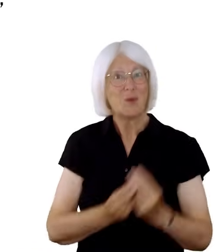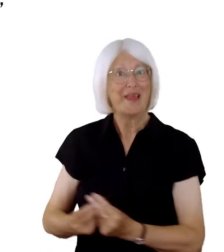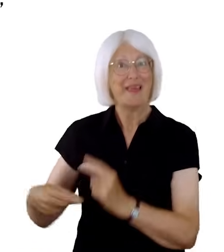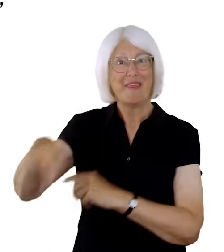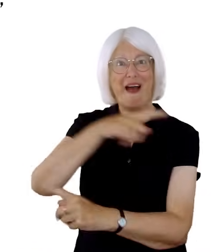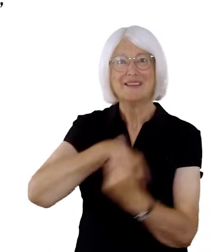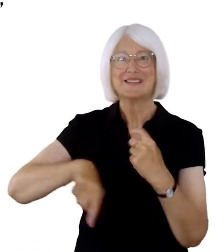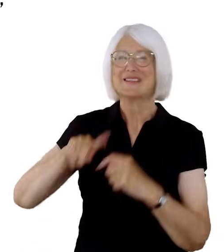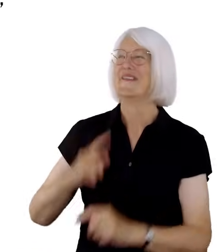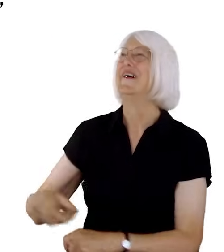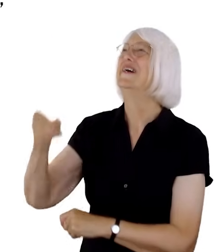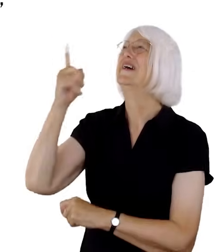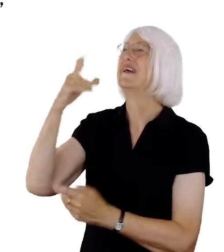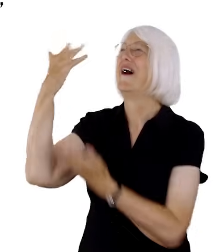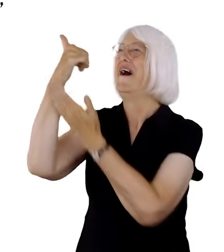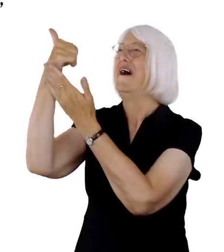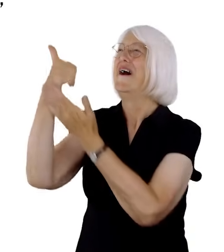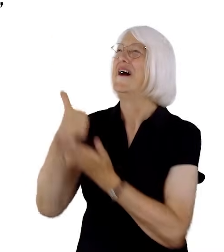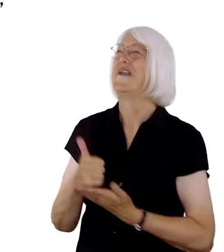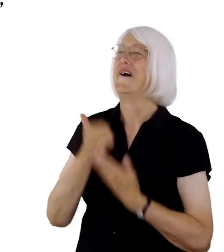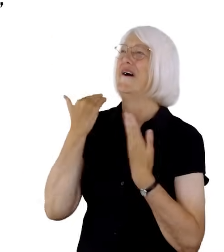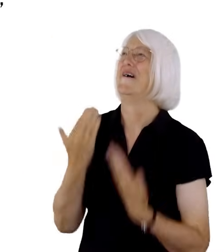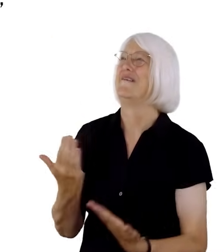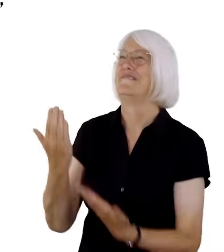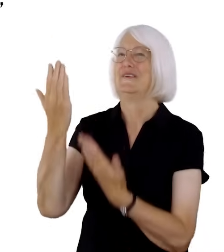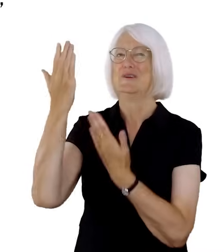Praise with us the God of grace!